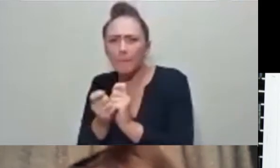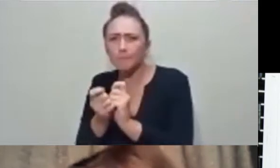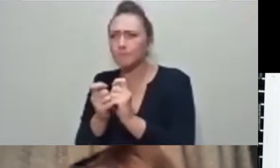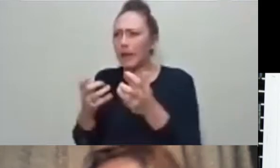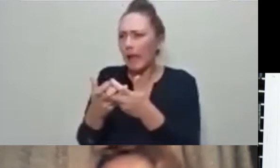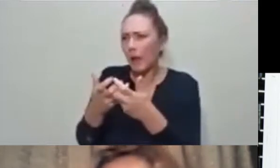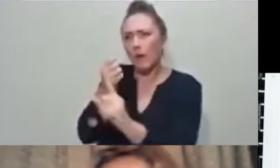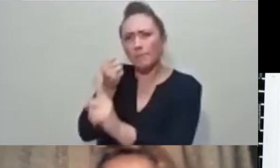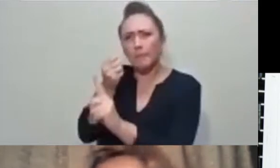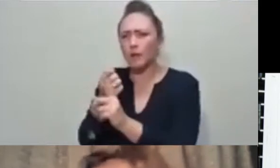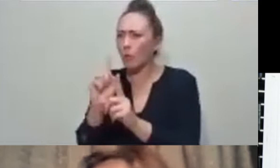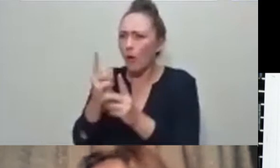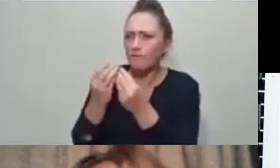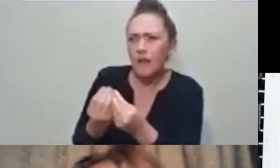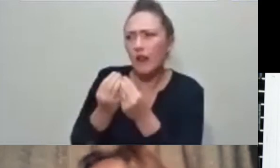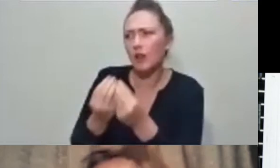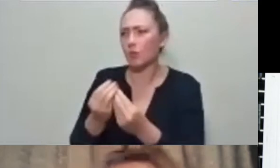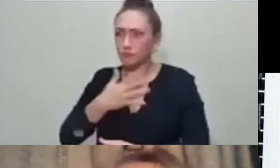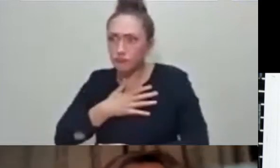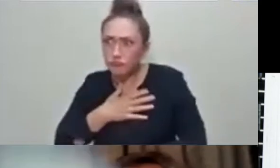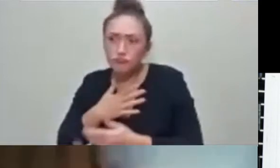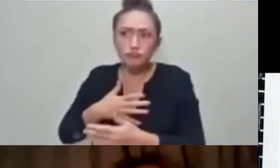Reporting is really crucial.